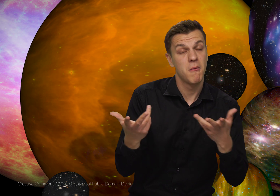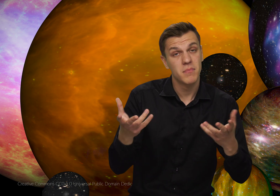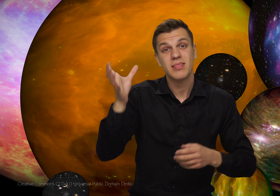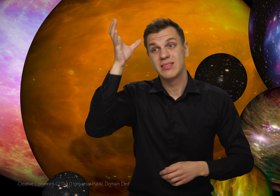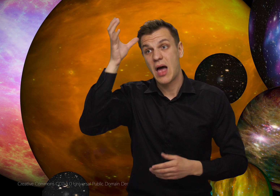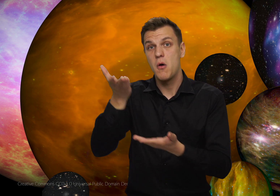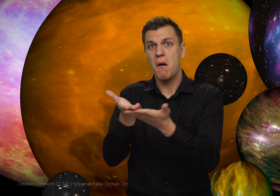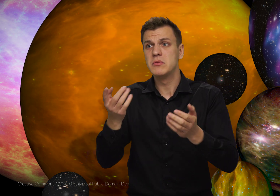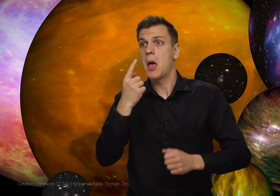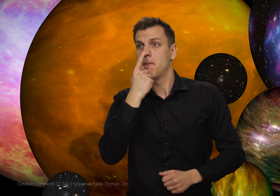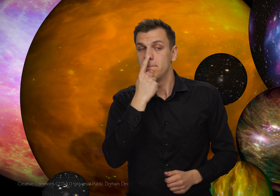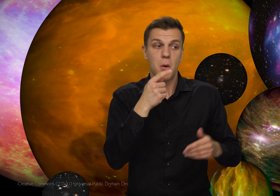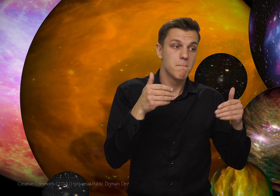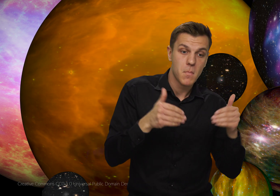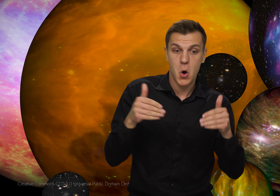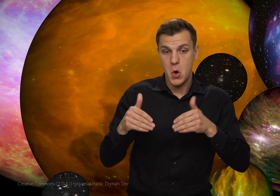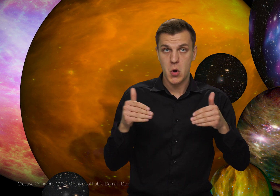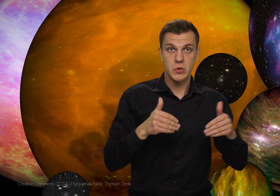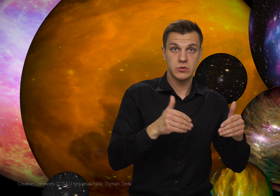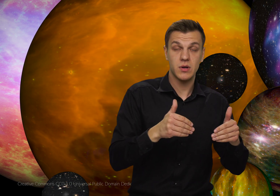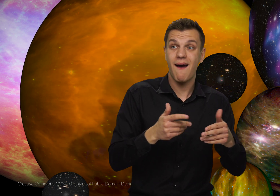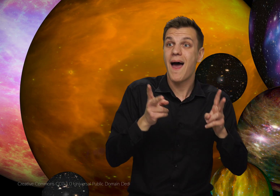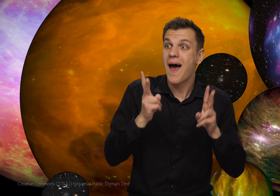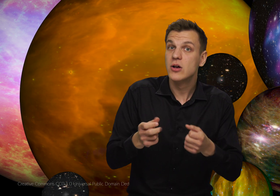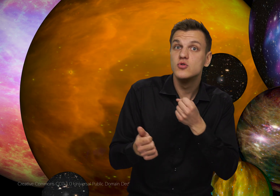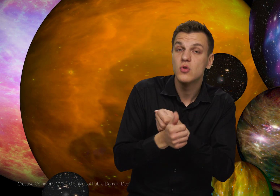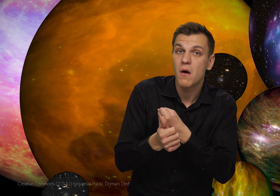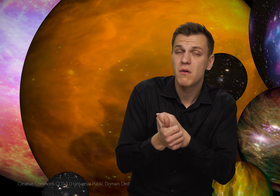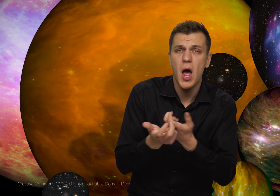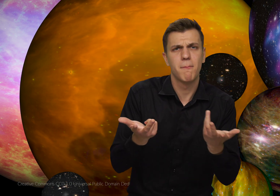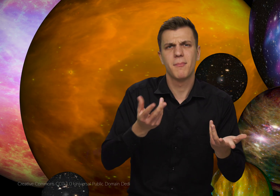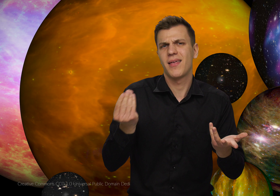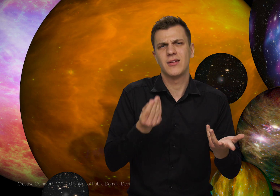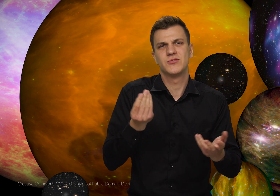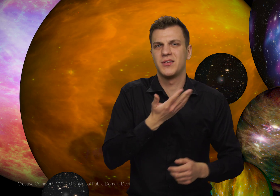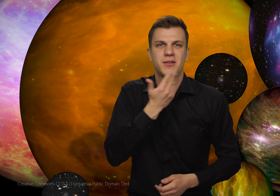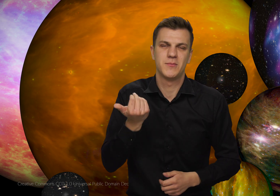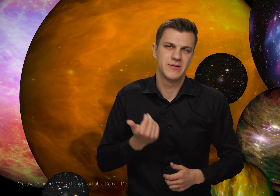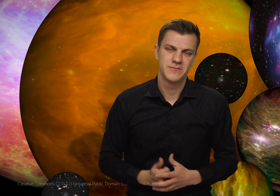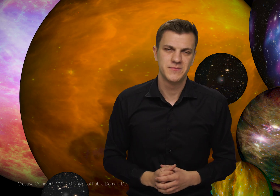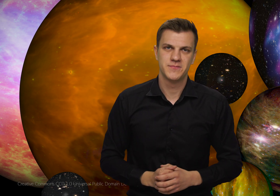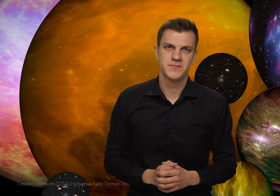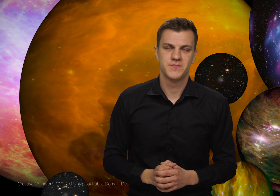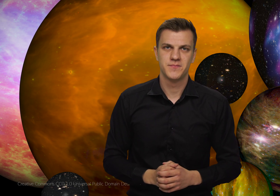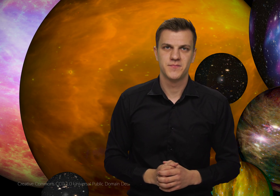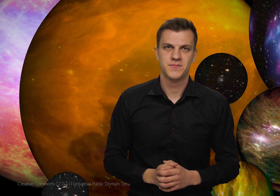Of course, there is no any evidence at this time to support such ideas.